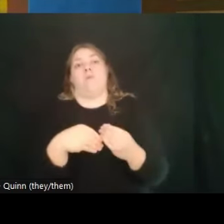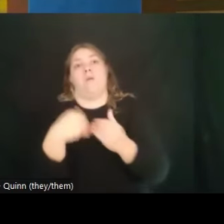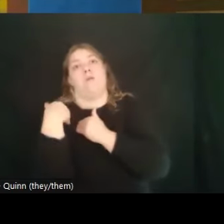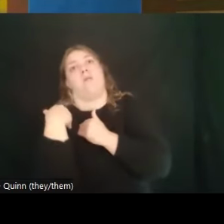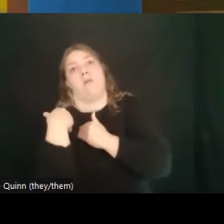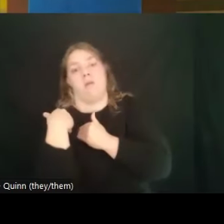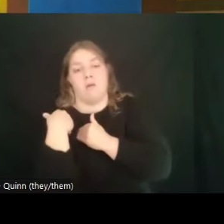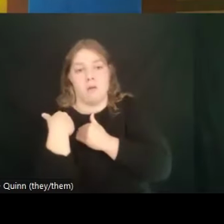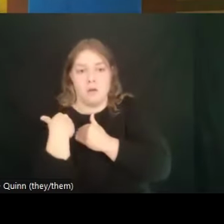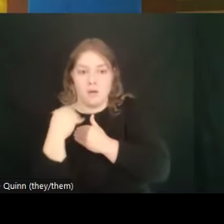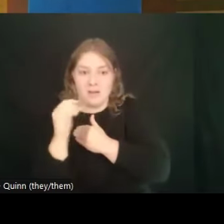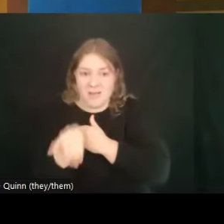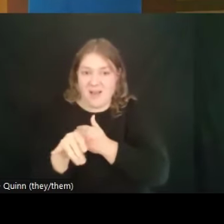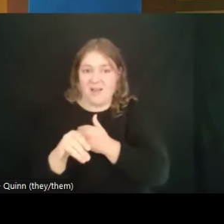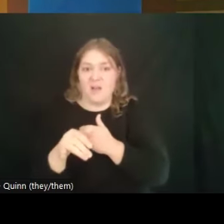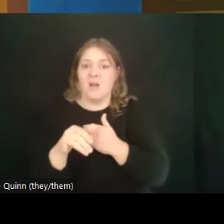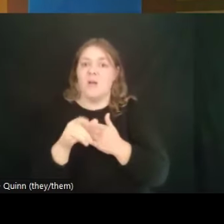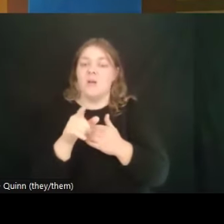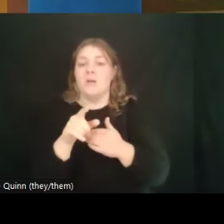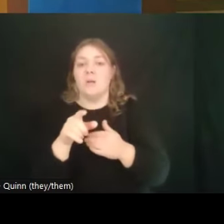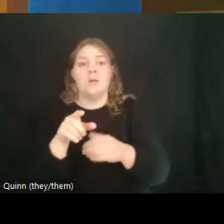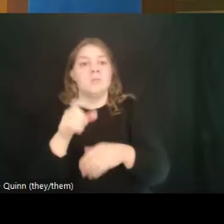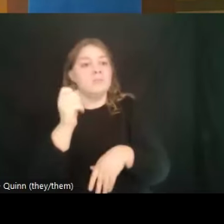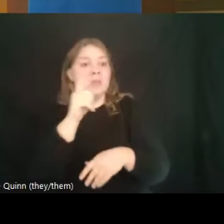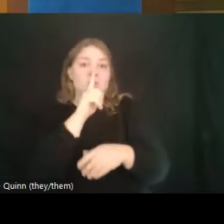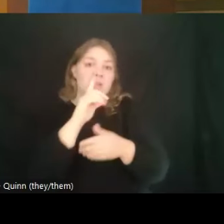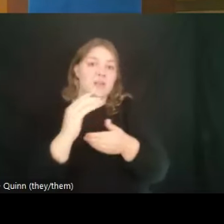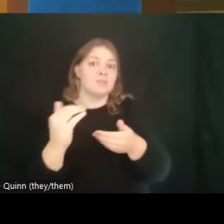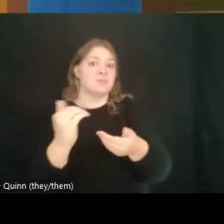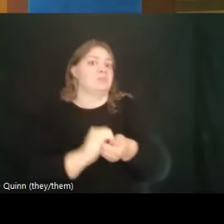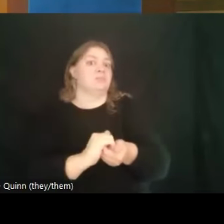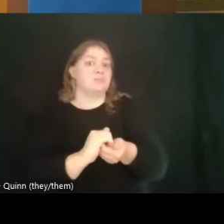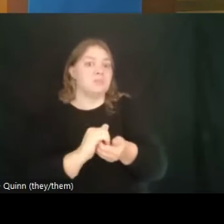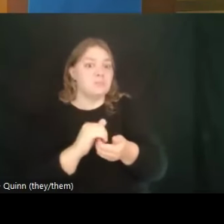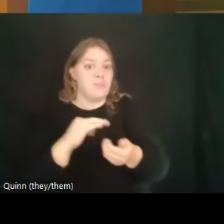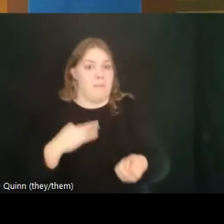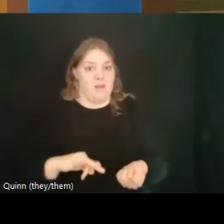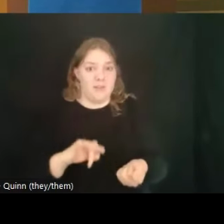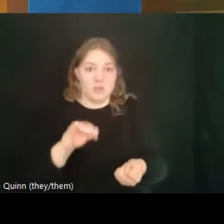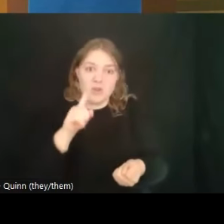and it's really complimentary um one thing that she's been highlighting for us is the boundless